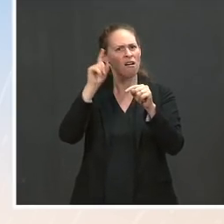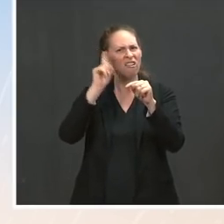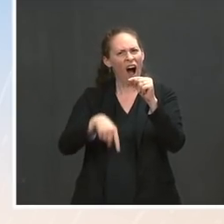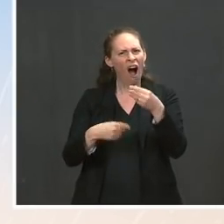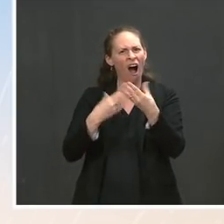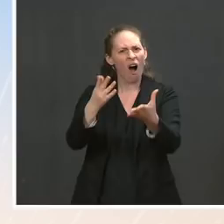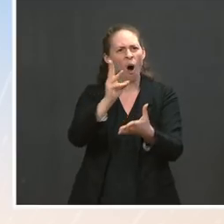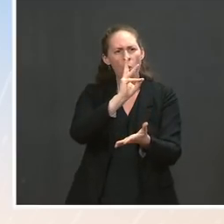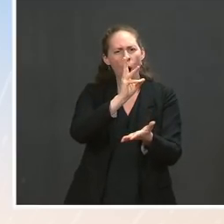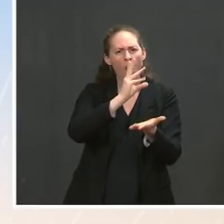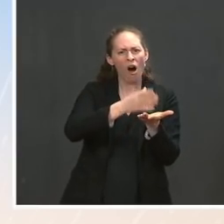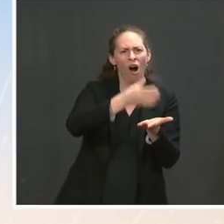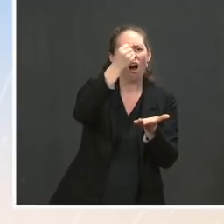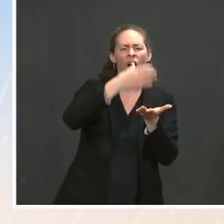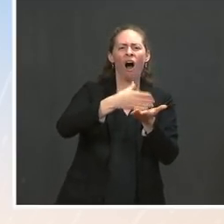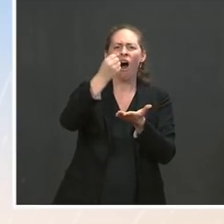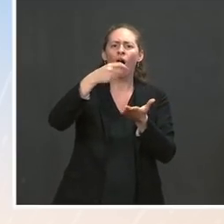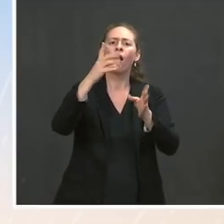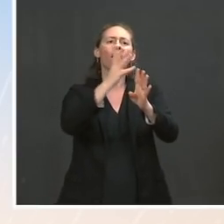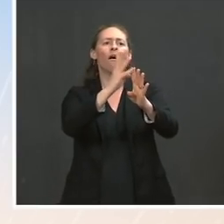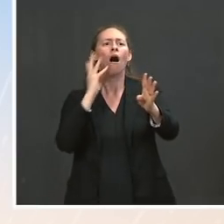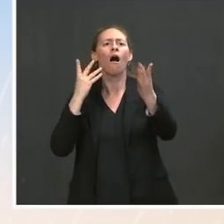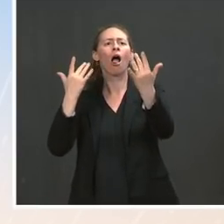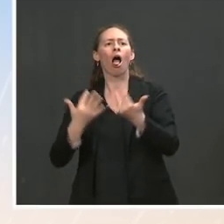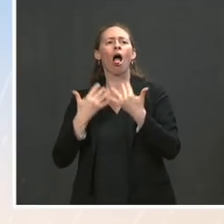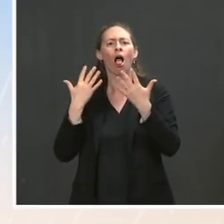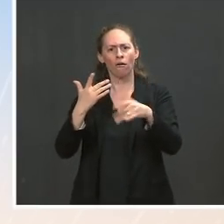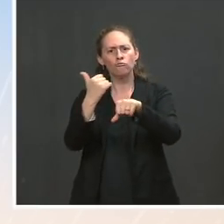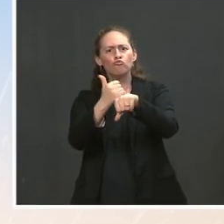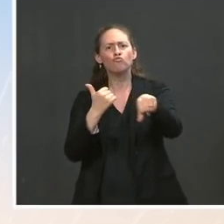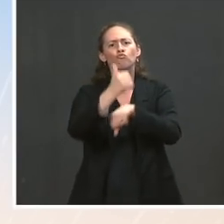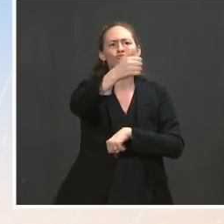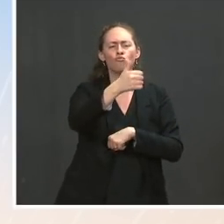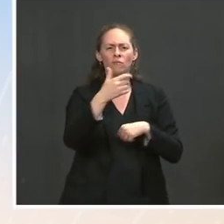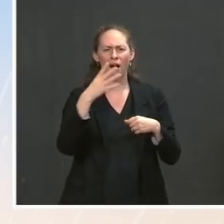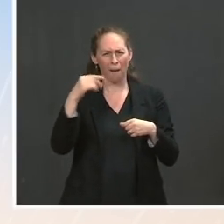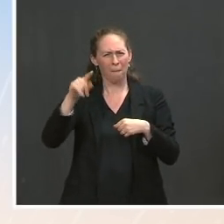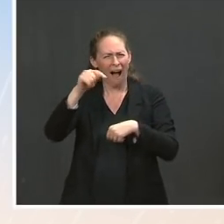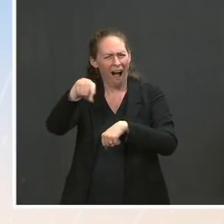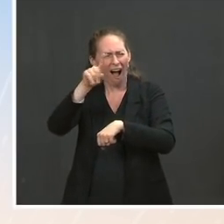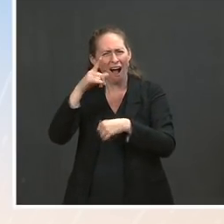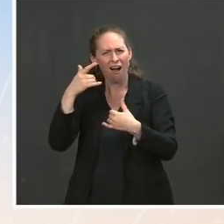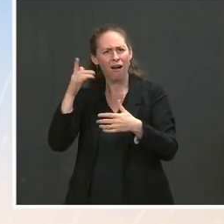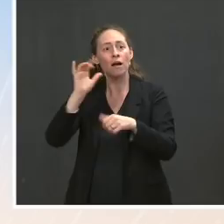that setting to end voting at five o'clock when working people are just getting off of work, making it more challenging, not easier to vote,